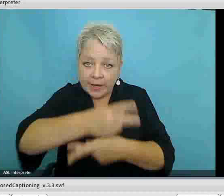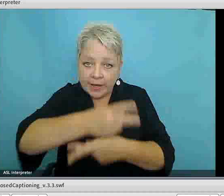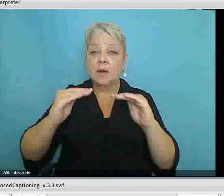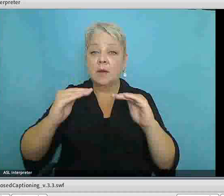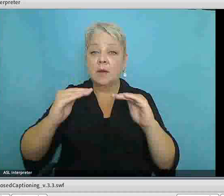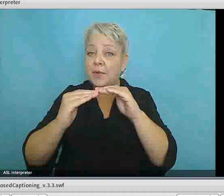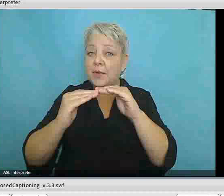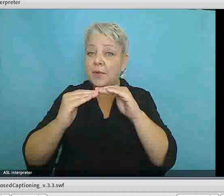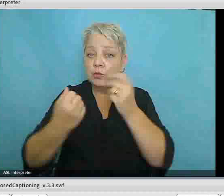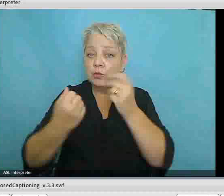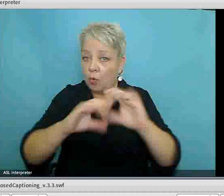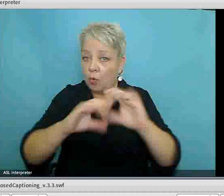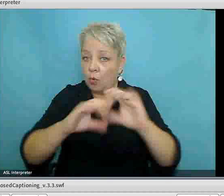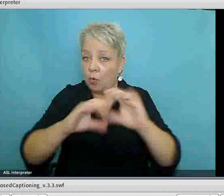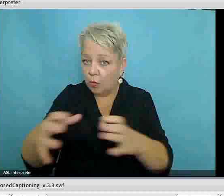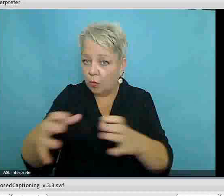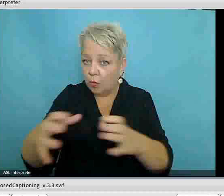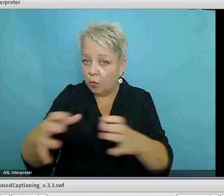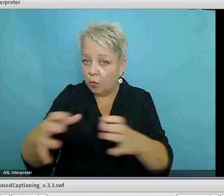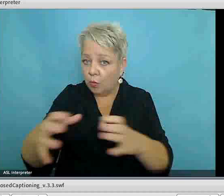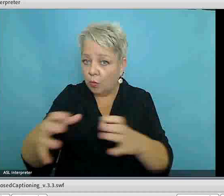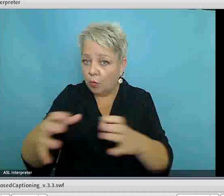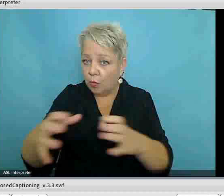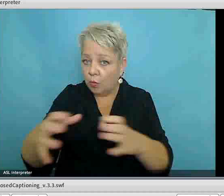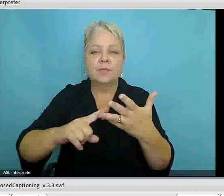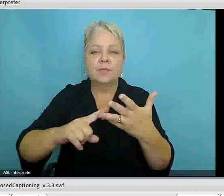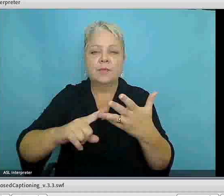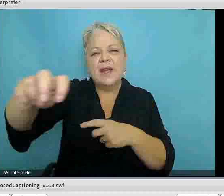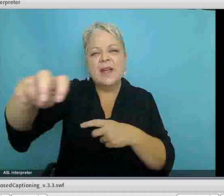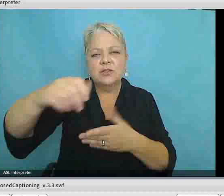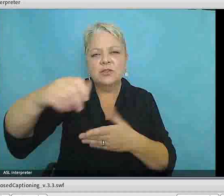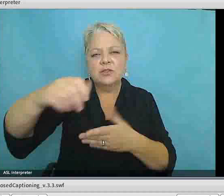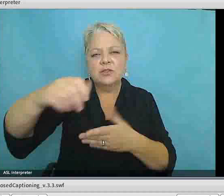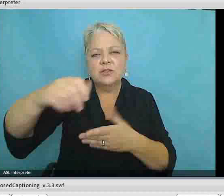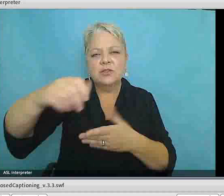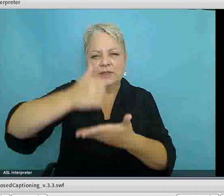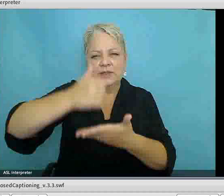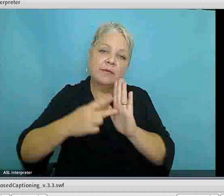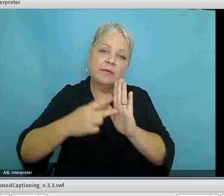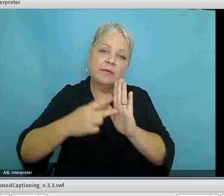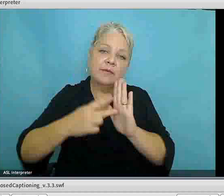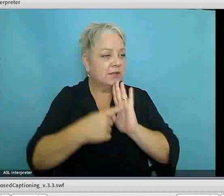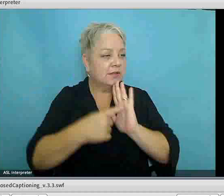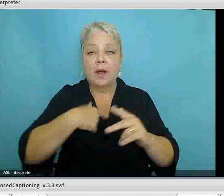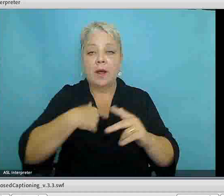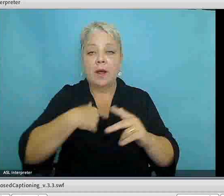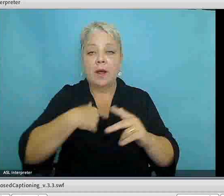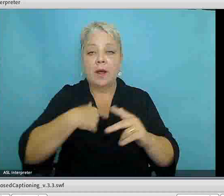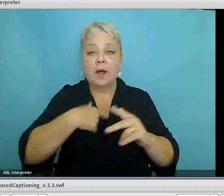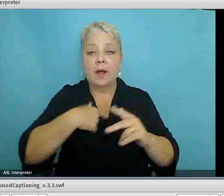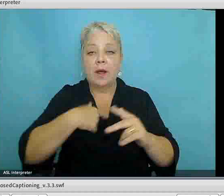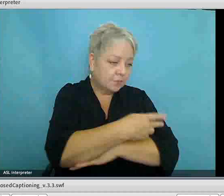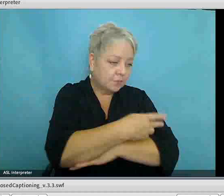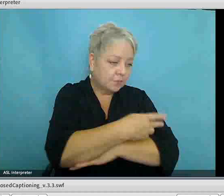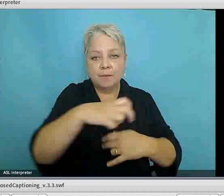transitions assistance that's across different settings of care as a person moves from one setting to another.